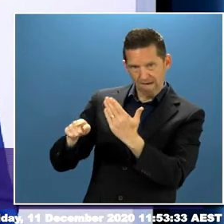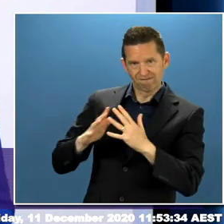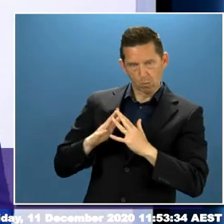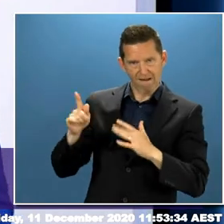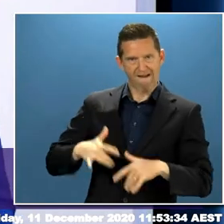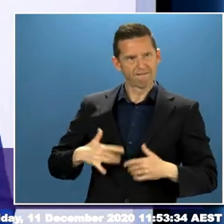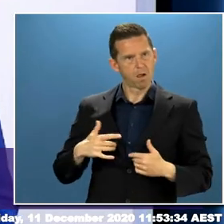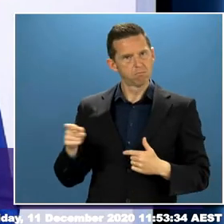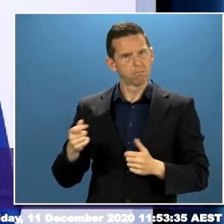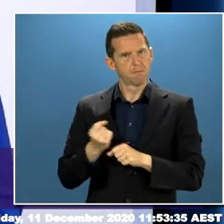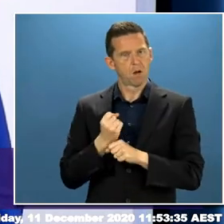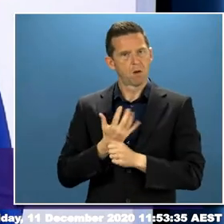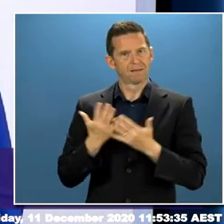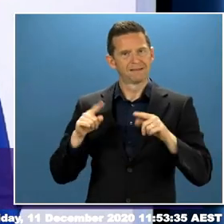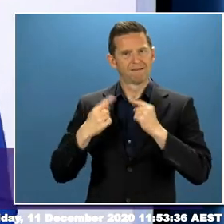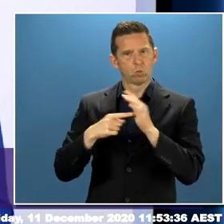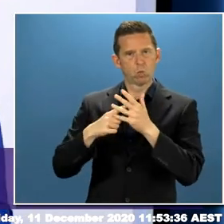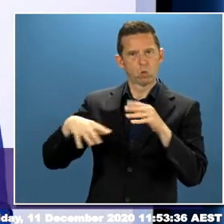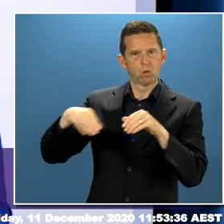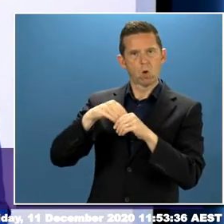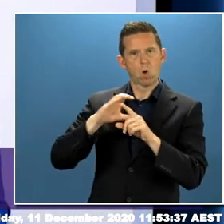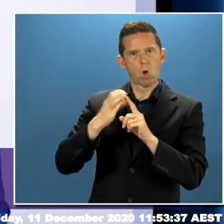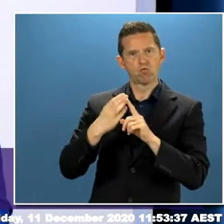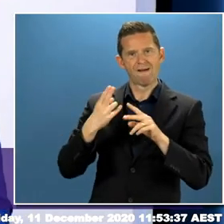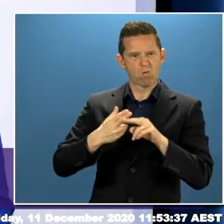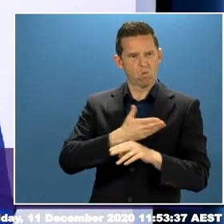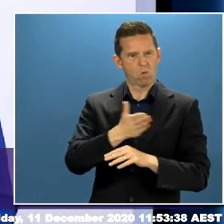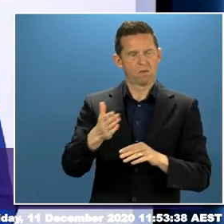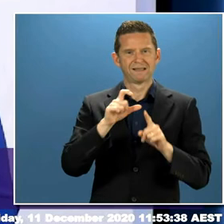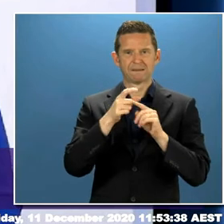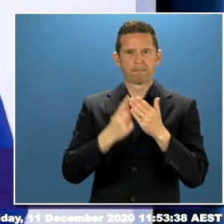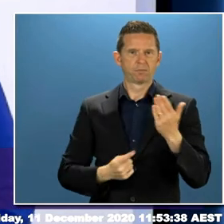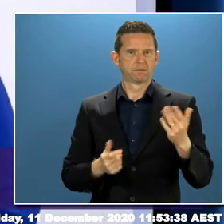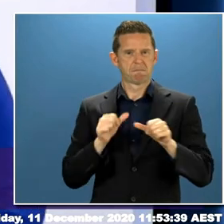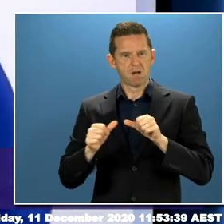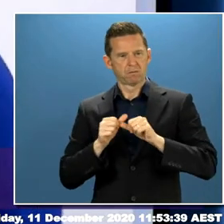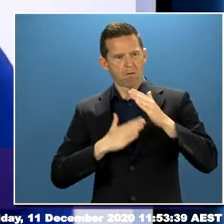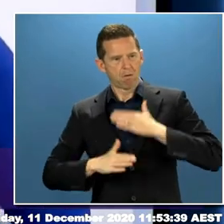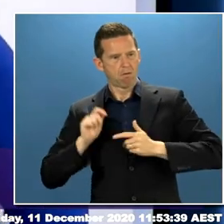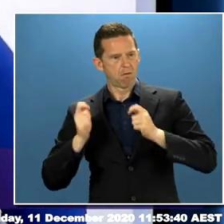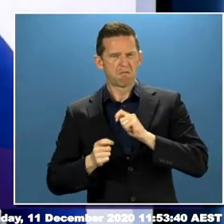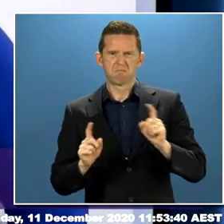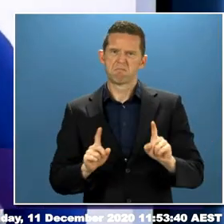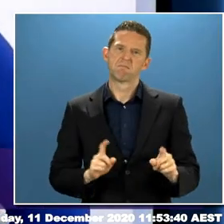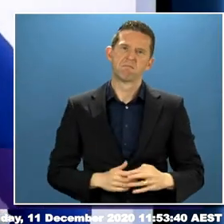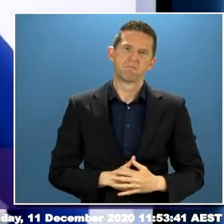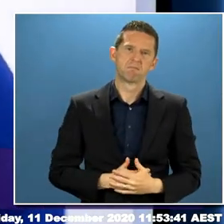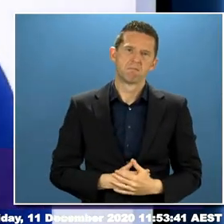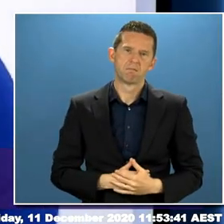building inclusive cultures for people with disability? Well, it's a really good question.